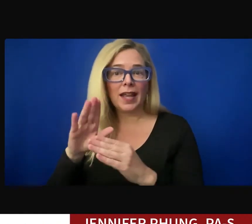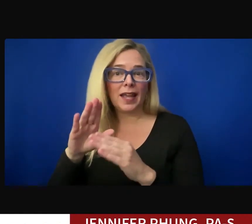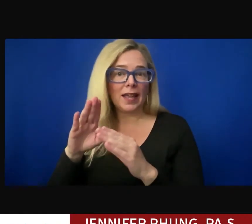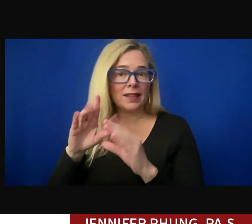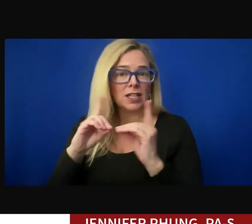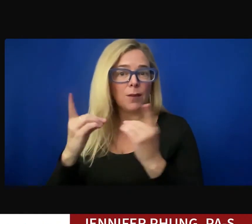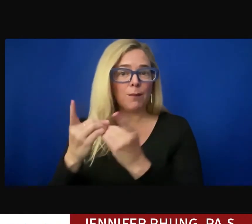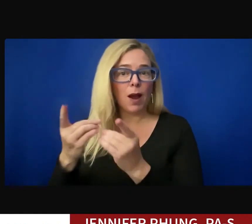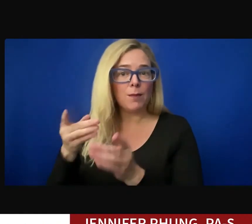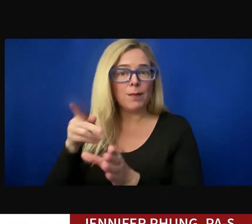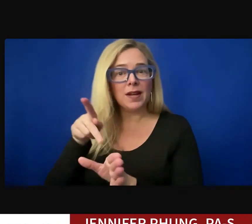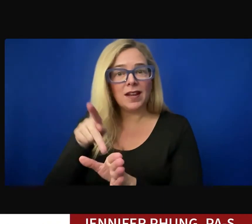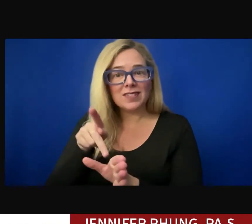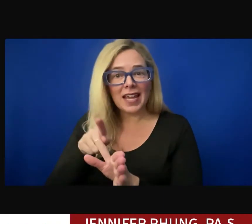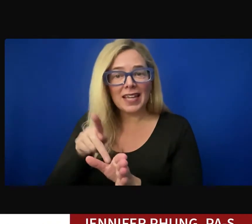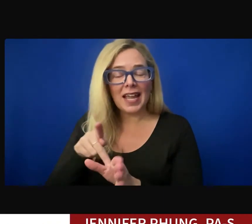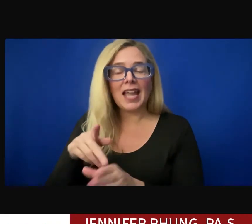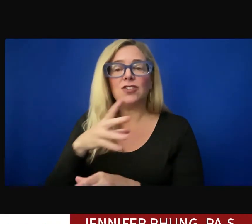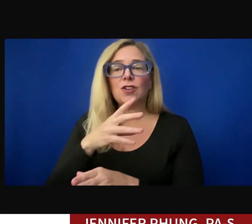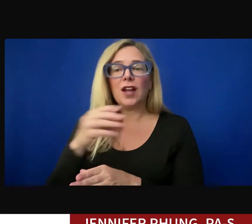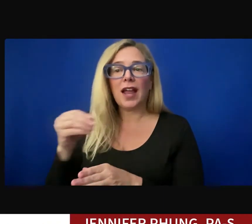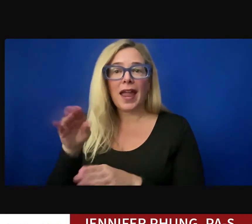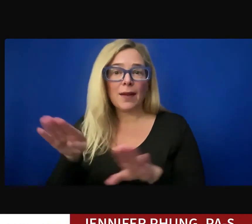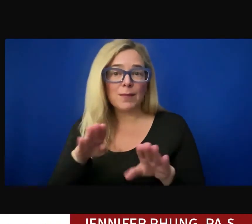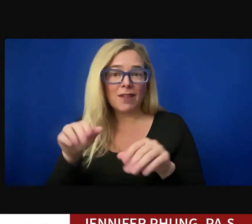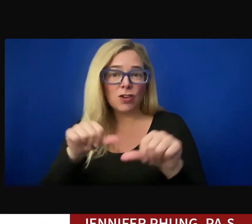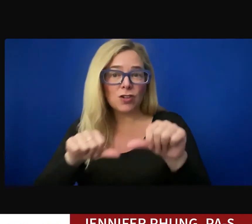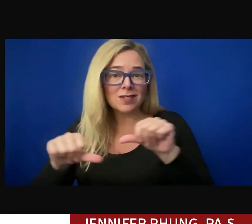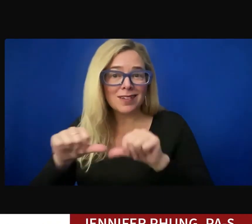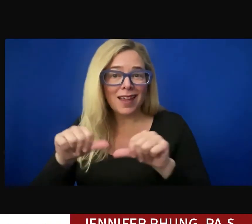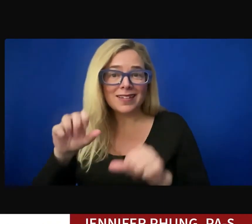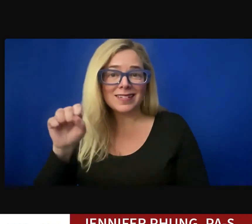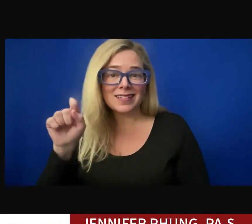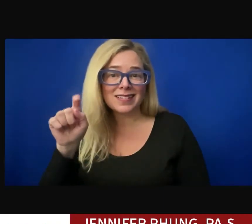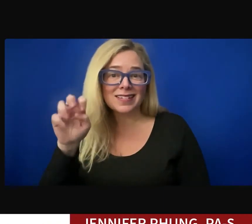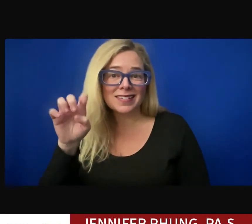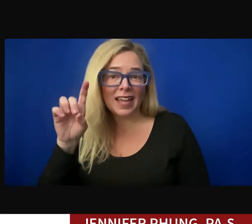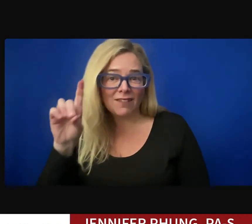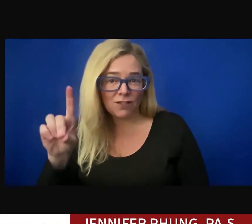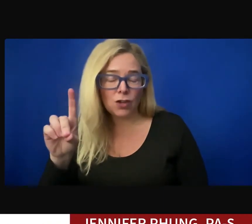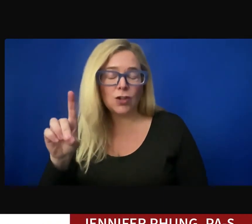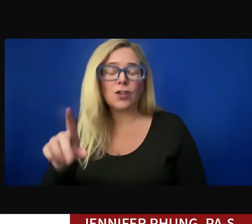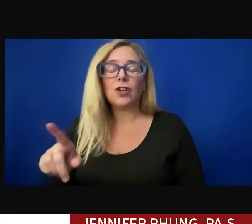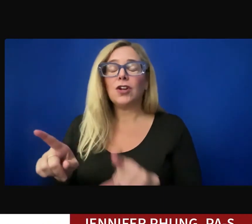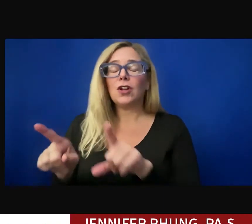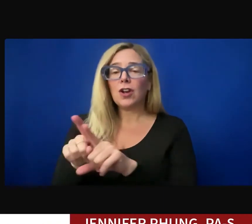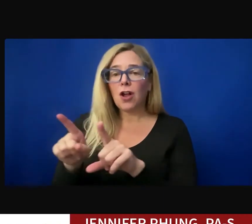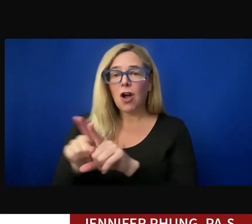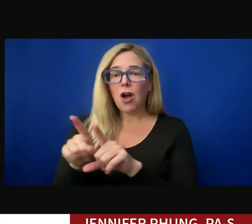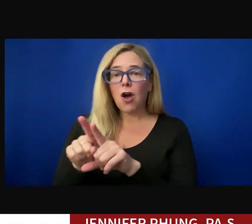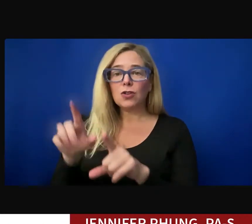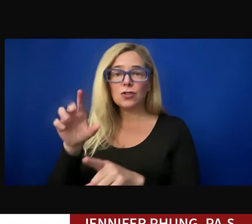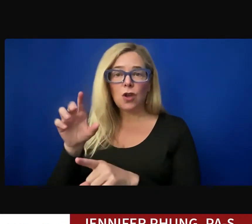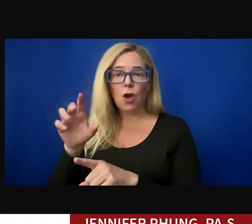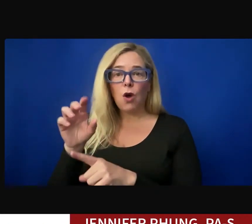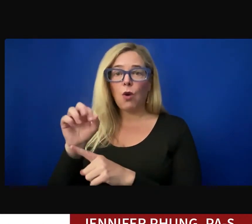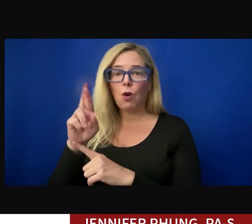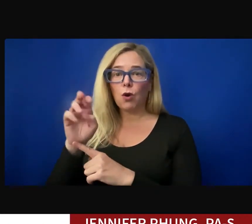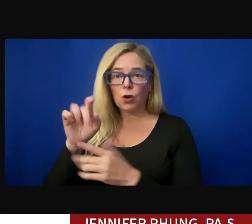Stanford, core investigator at the Center for Innovation to Implementation Veterans Affairs.